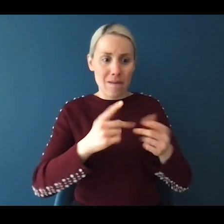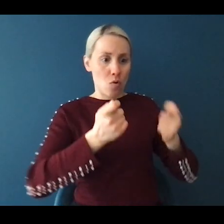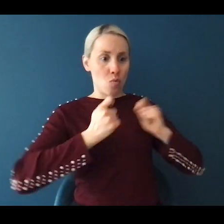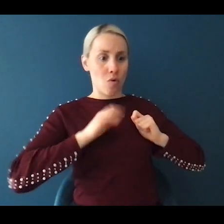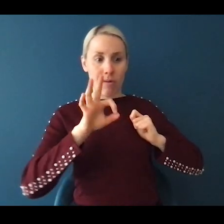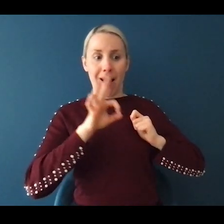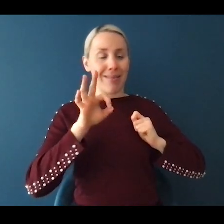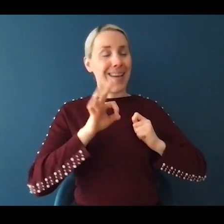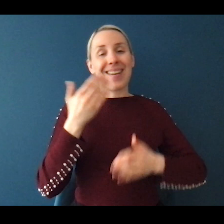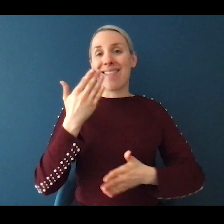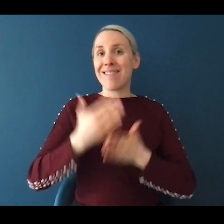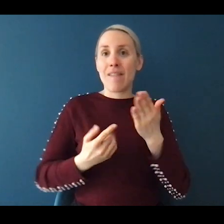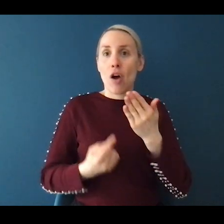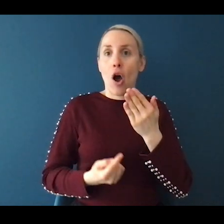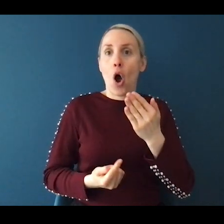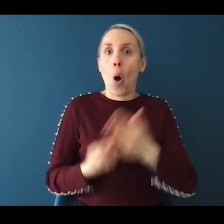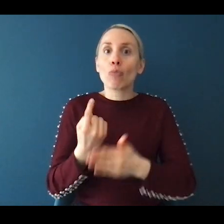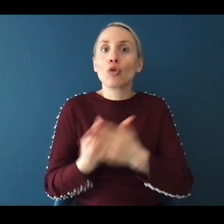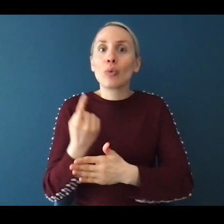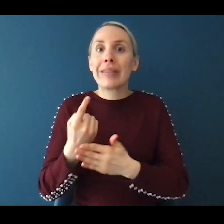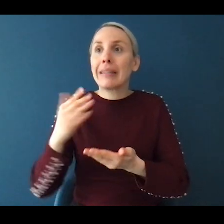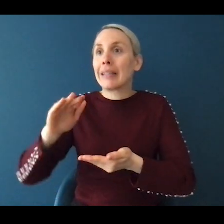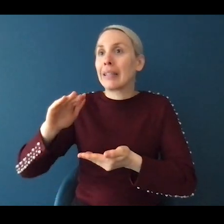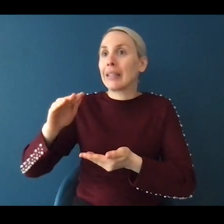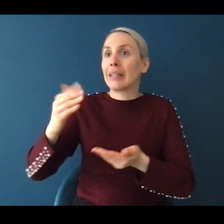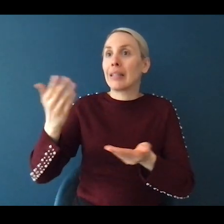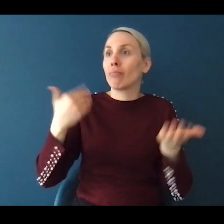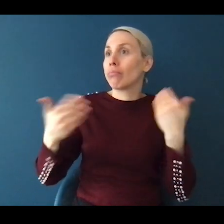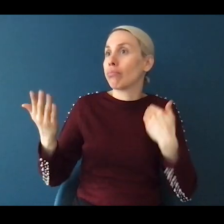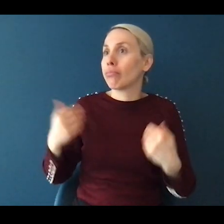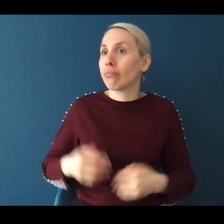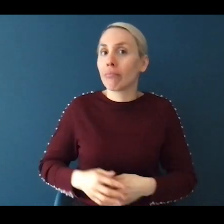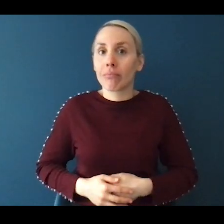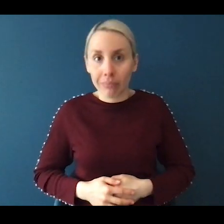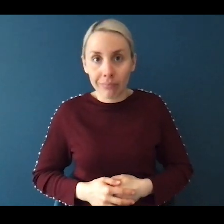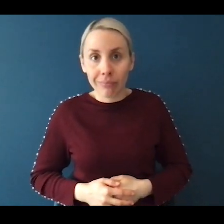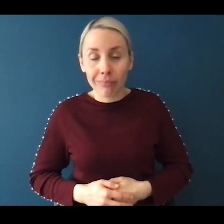you know it would have definitely not happened without the awards so that is something that